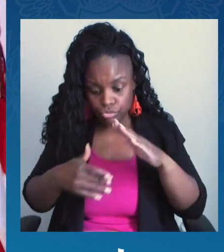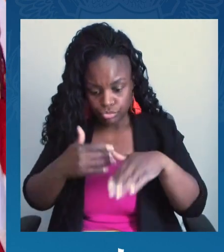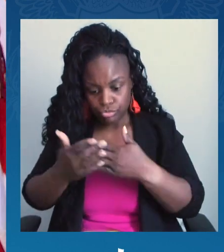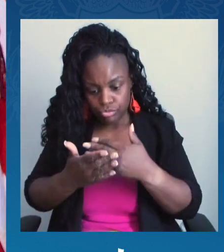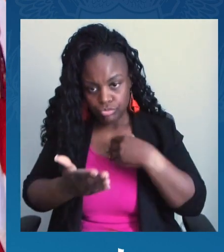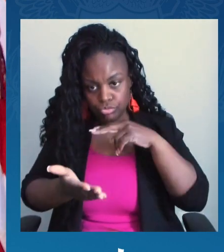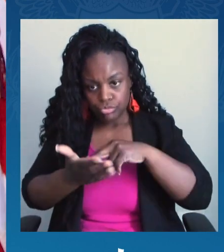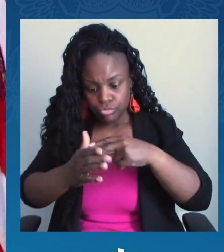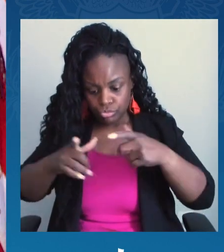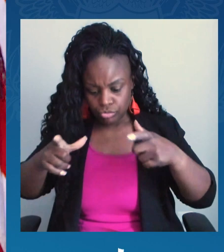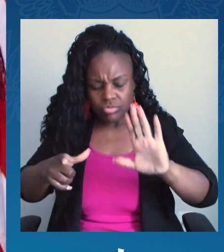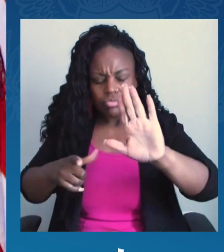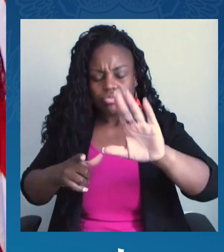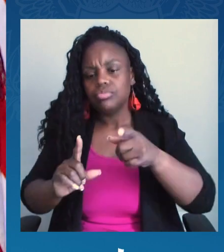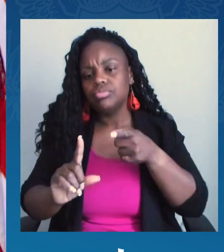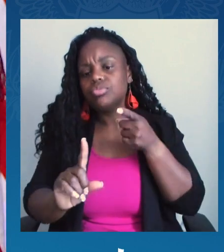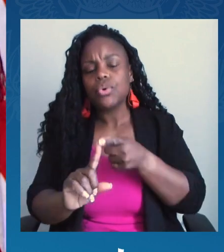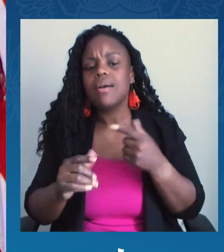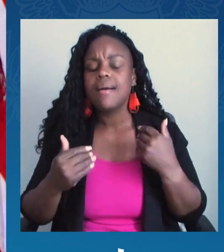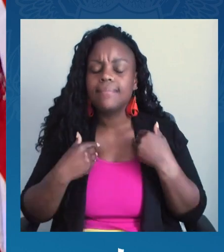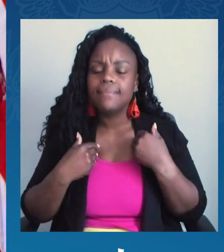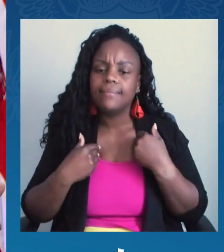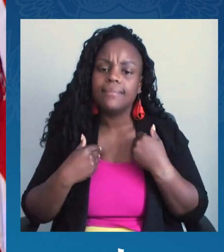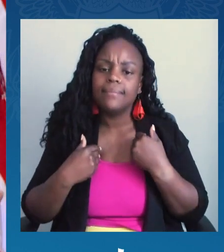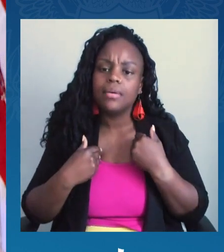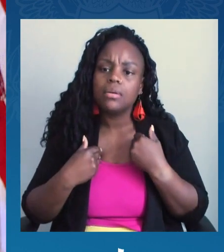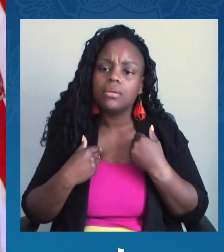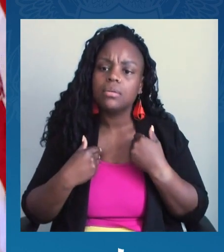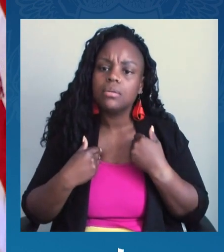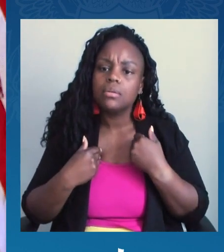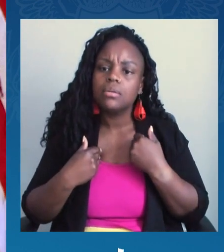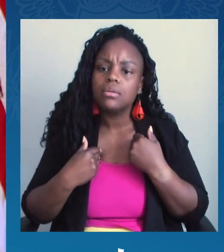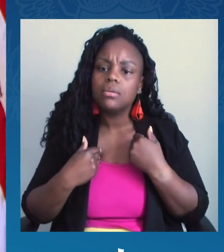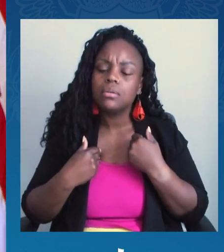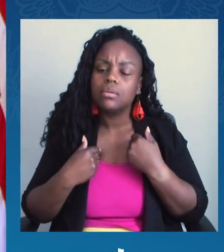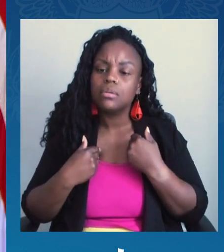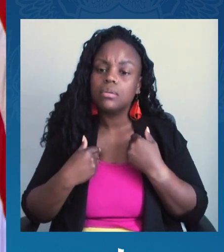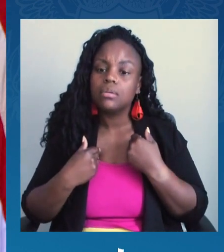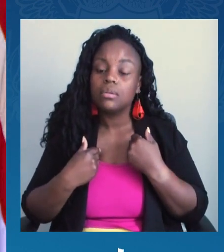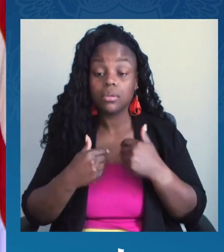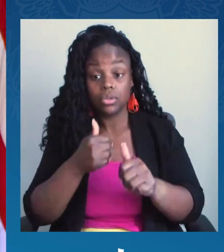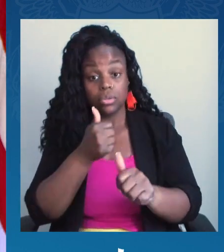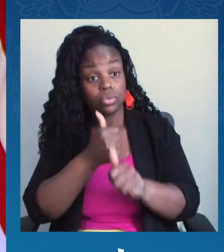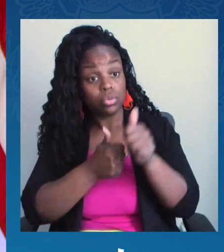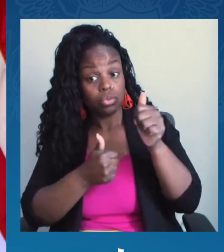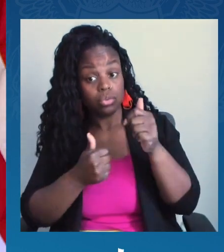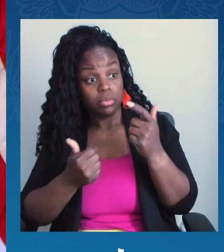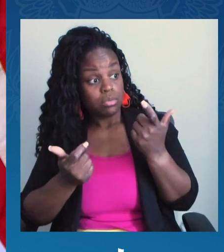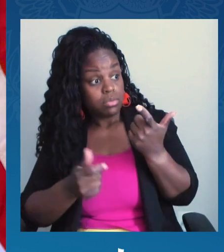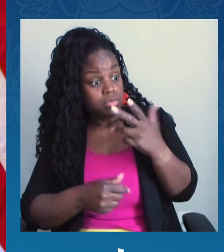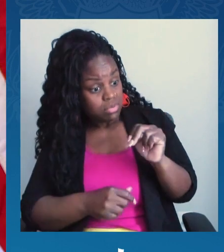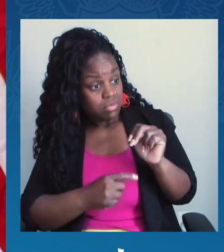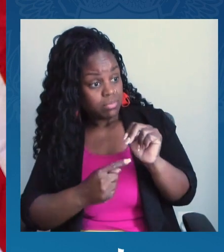in terms of the things that we use. Assault weapons were designed to kill.